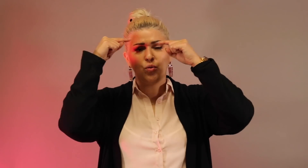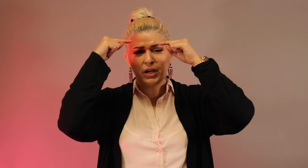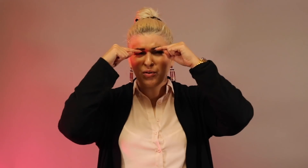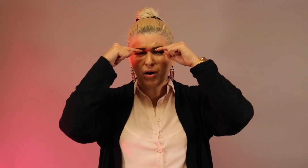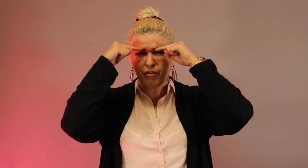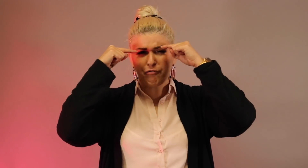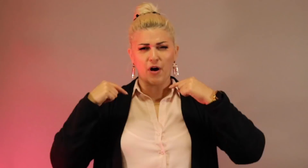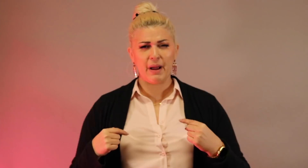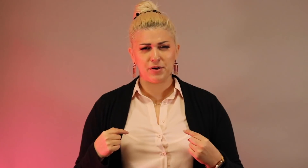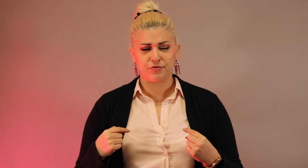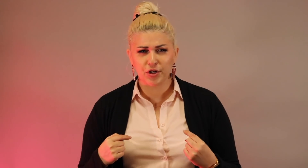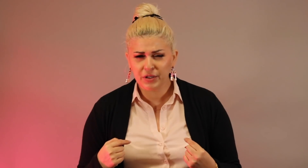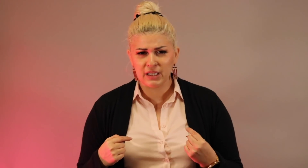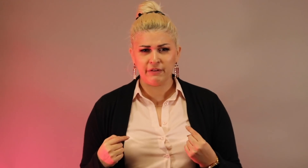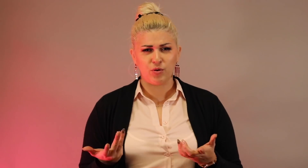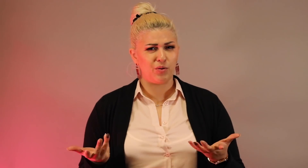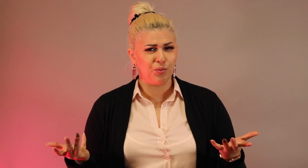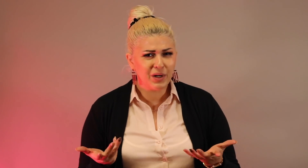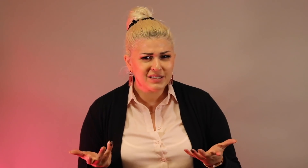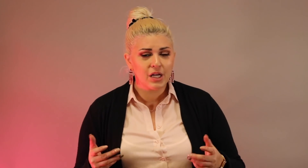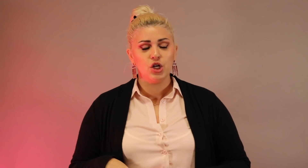You want your eyebrows furrowed and lean forward, what?